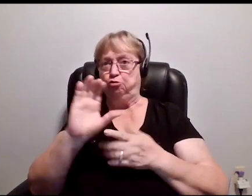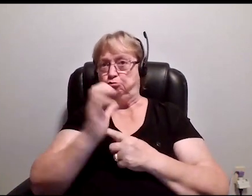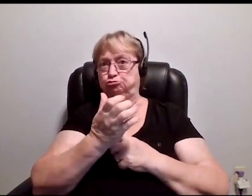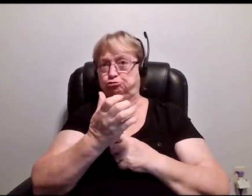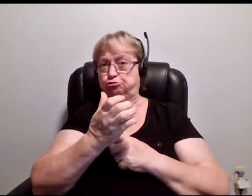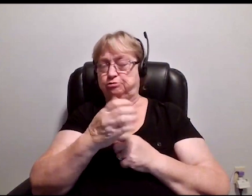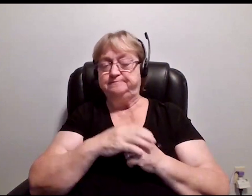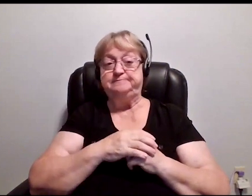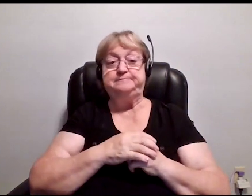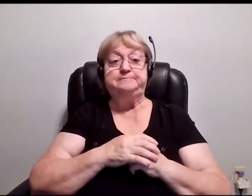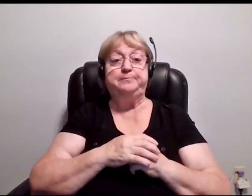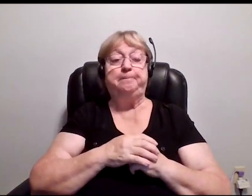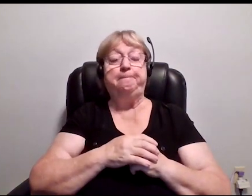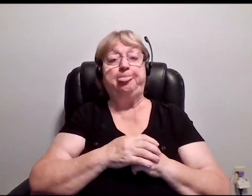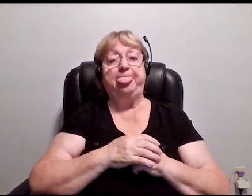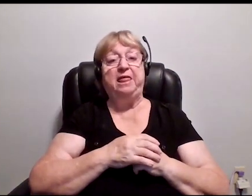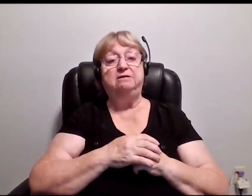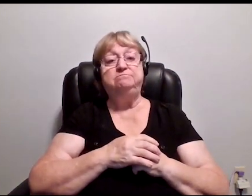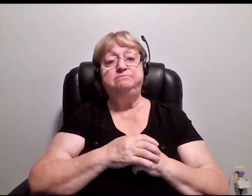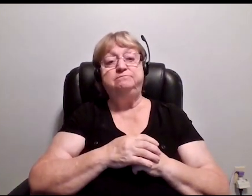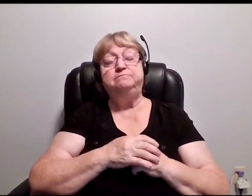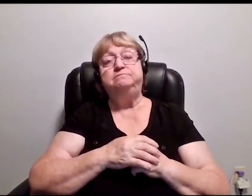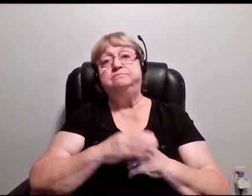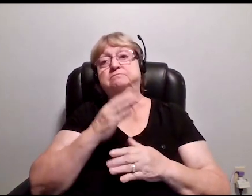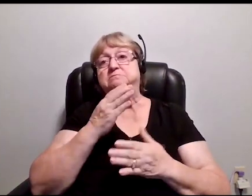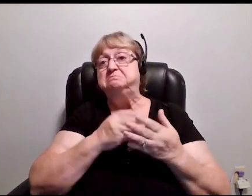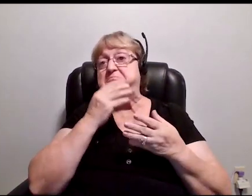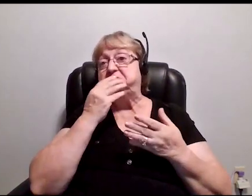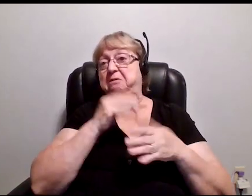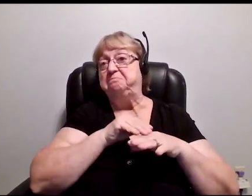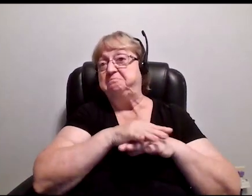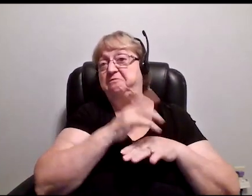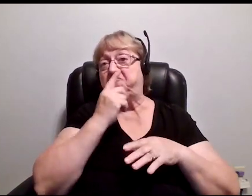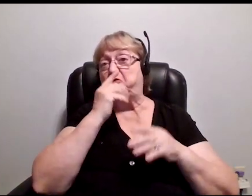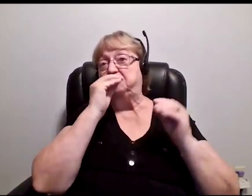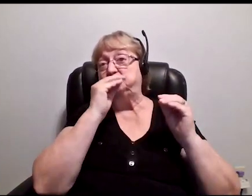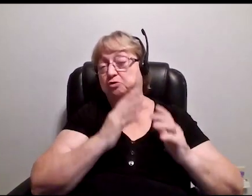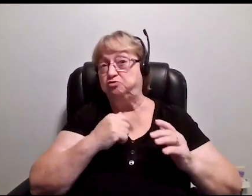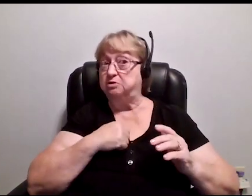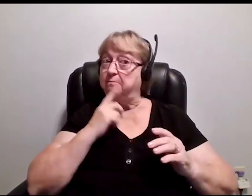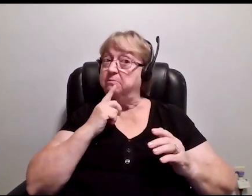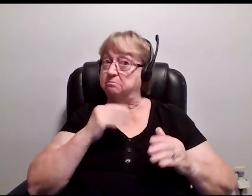Some implications for instructors. This is a process that I'm going to suggest that instructors utilize